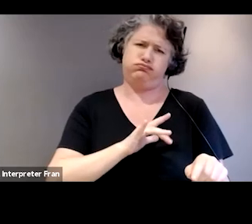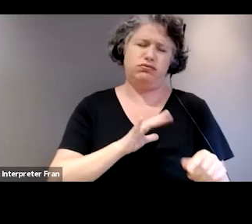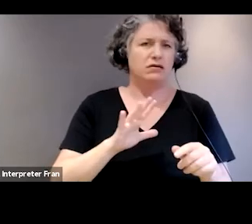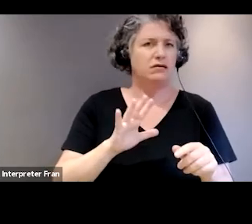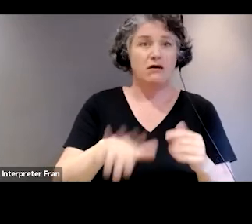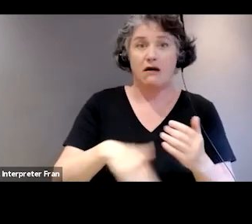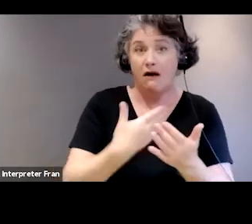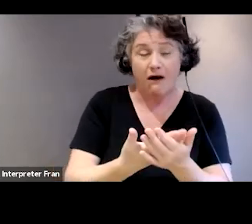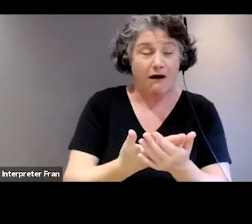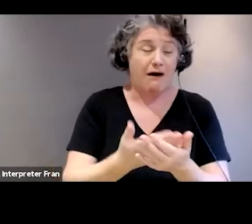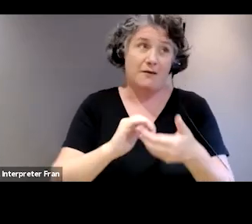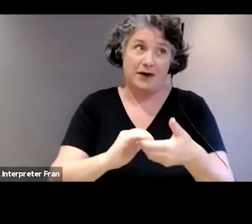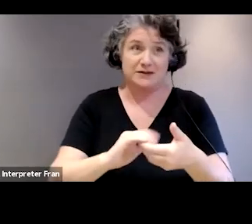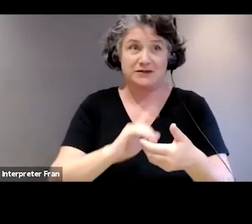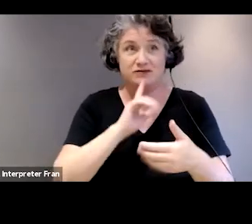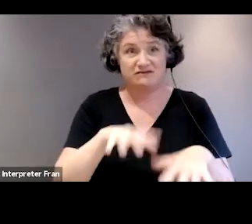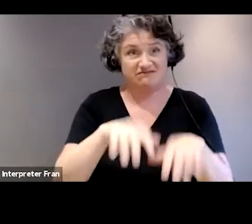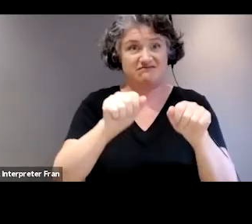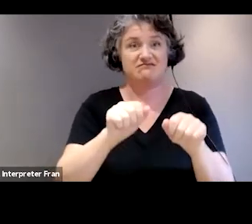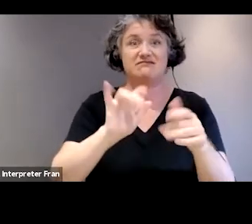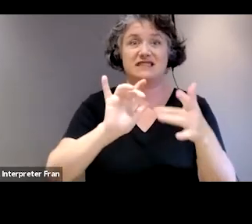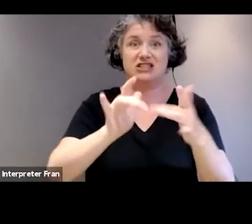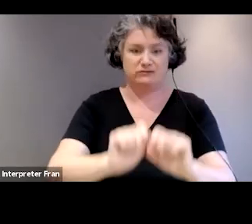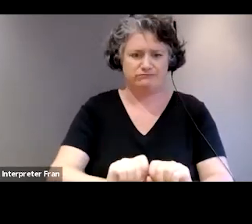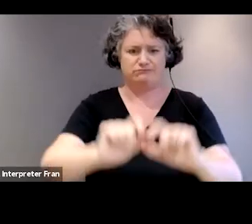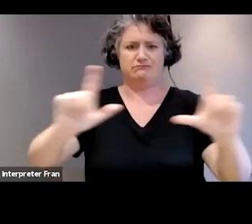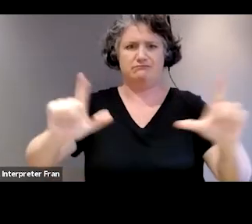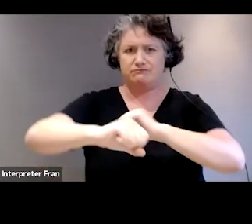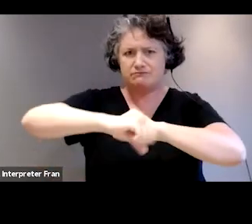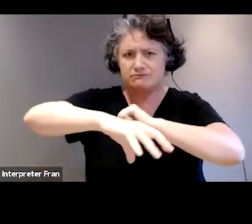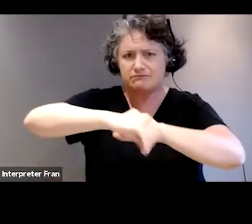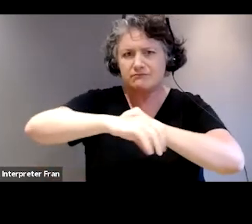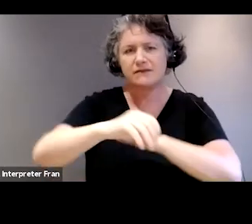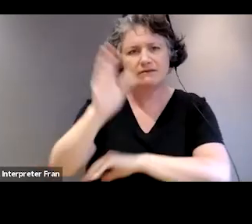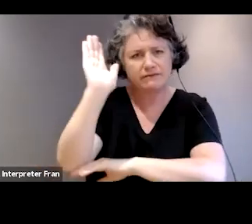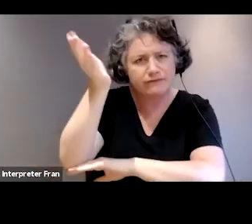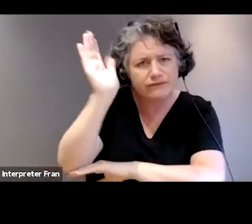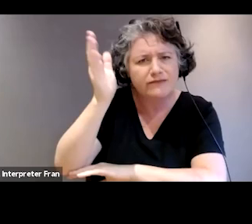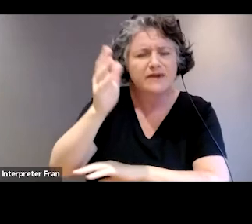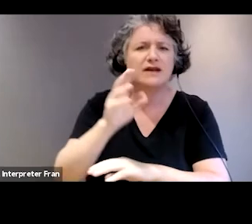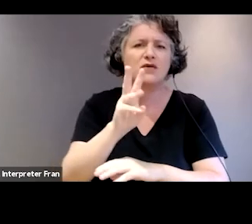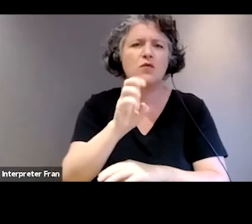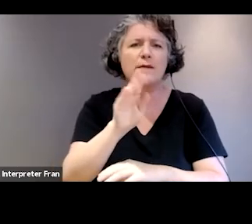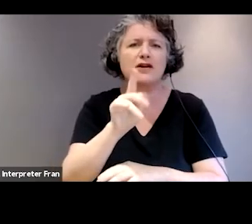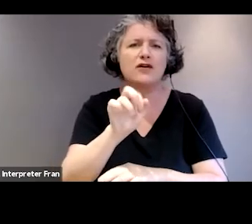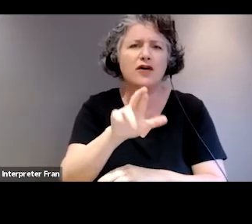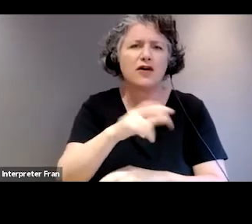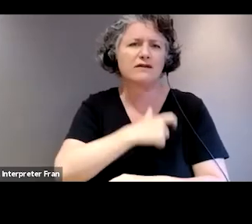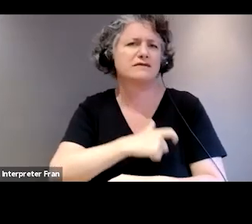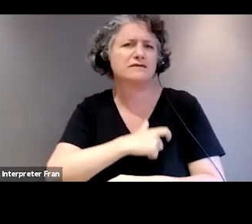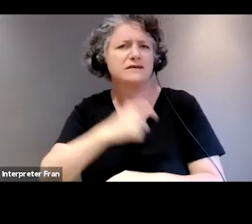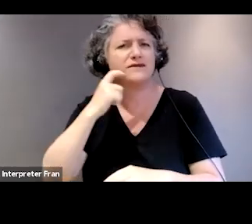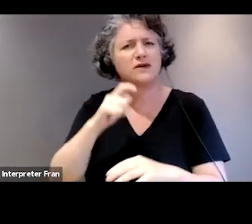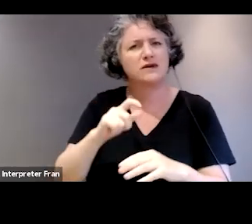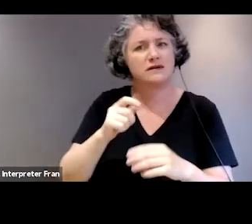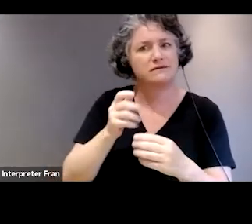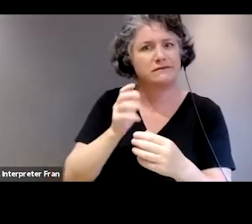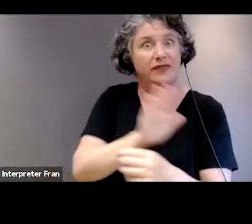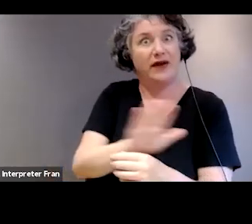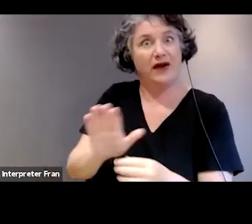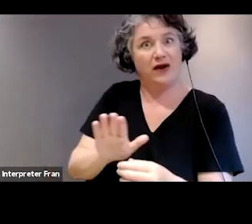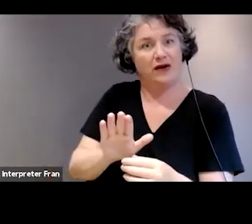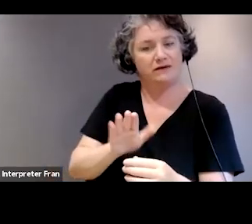vaccinated. Next slide, please. Another piece of the